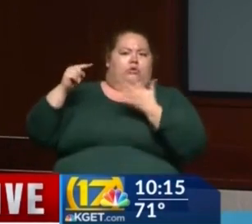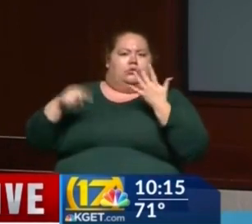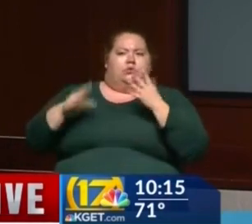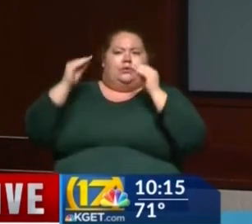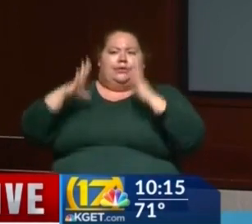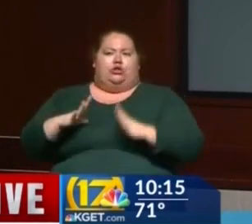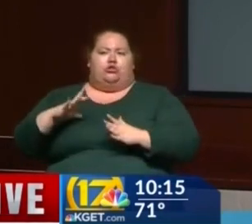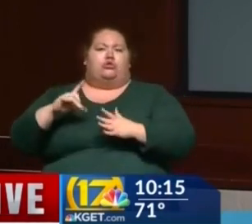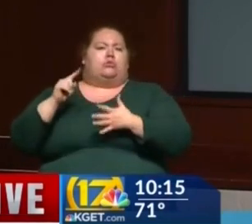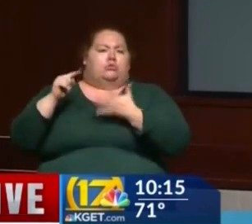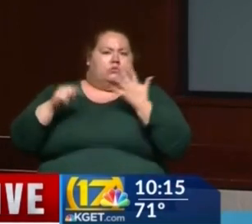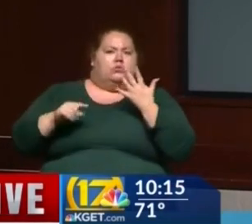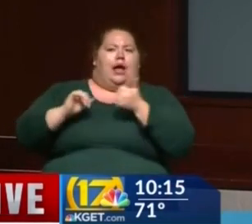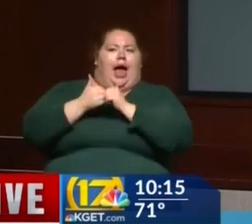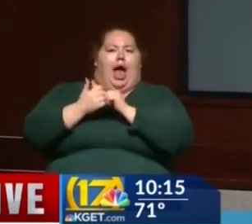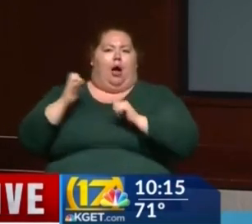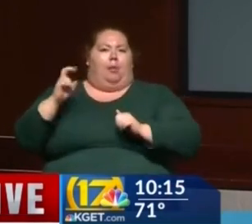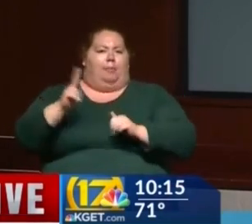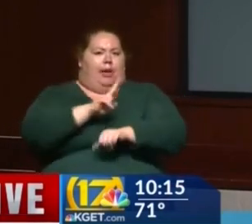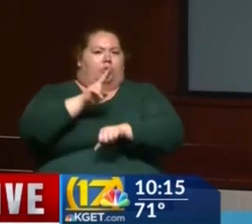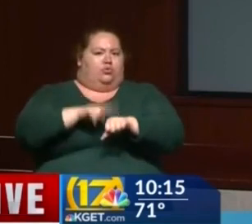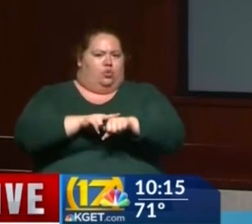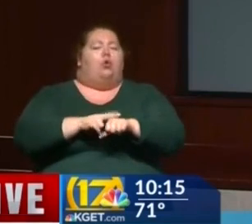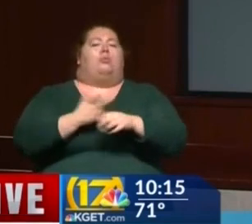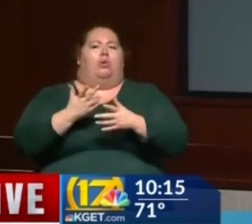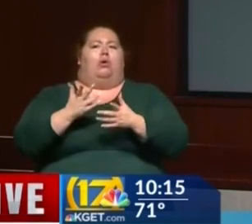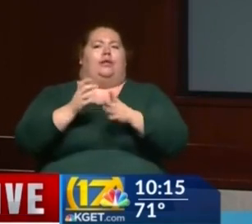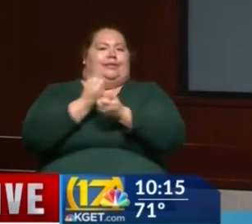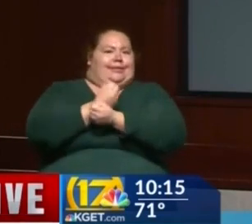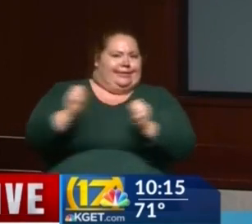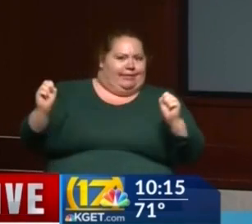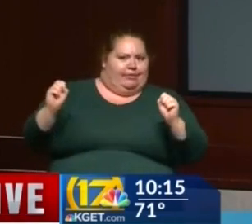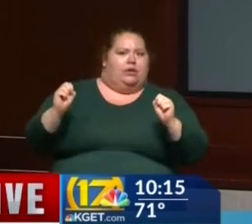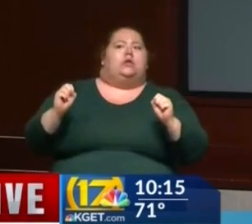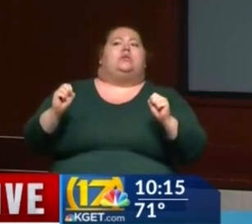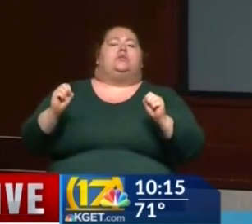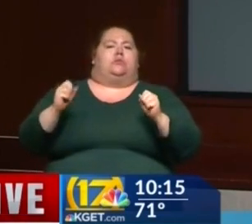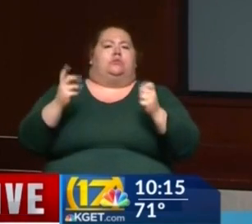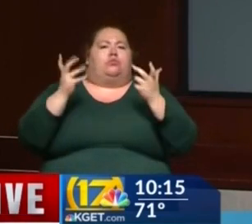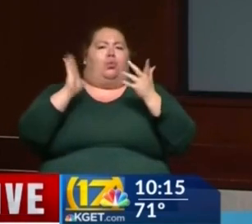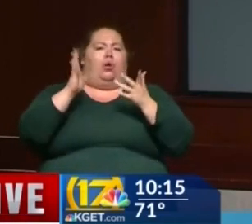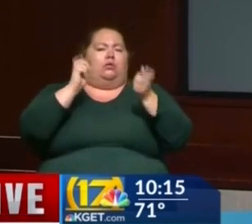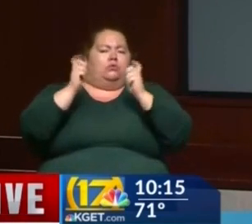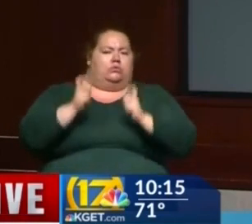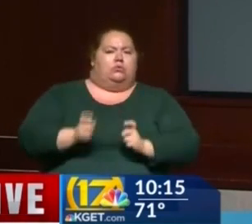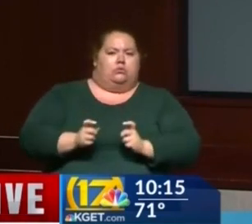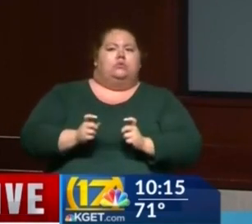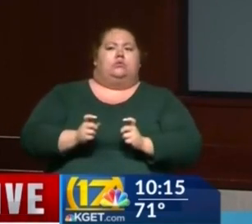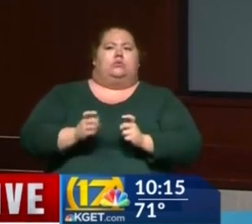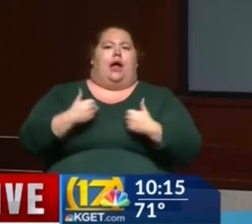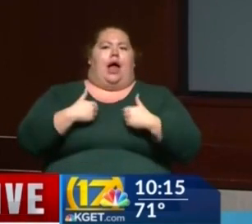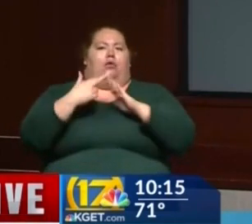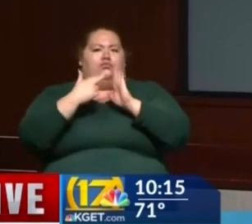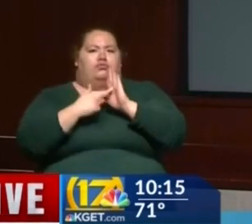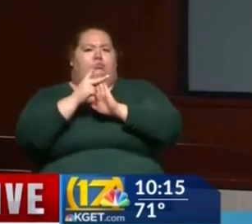SCHOOLS WITH ADAPTATION AND STATE PUBLIC GUIDELINES THAT WILL ENSURE THAT WE ARE BRINGING OUR KIDS BACK, STAFF,